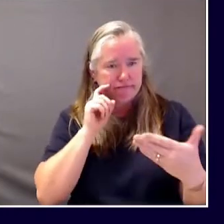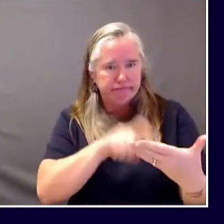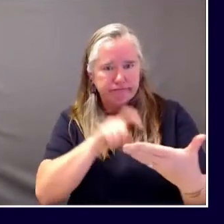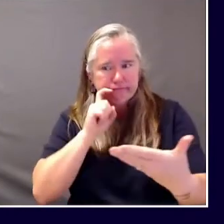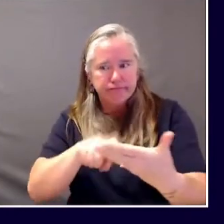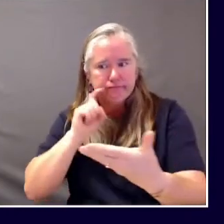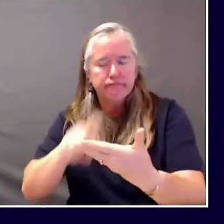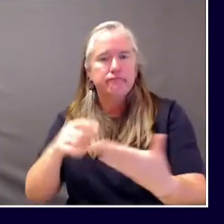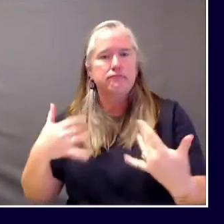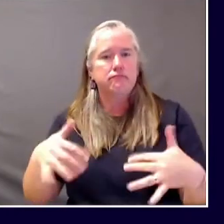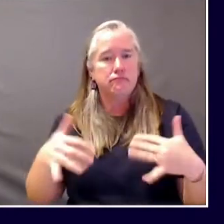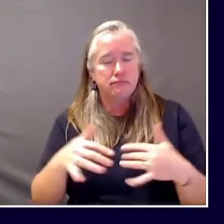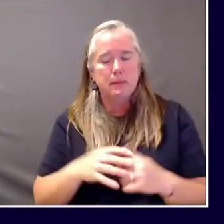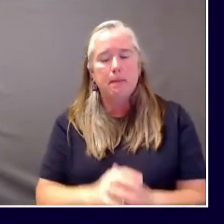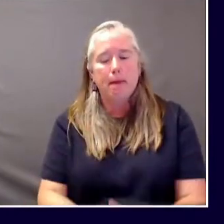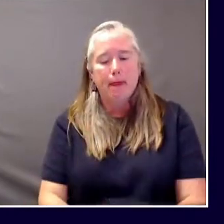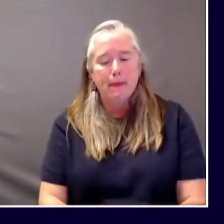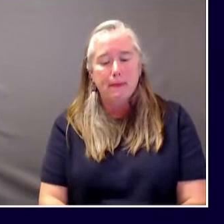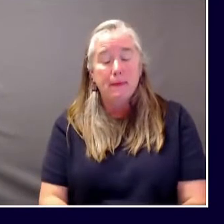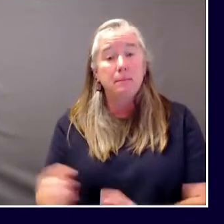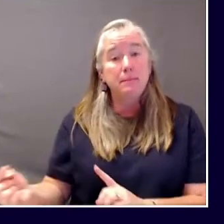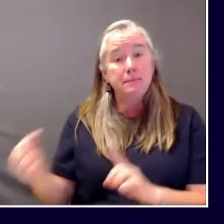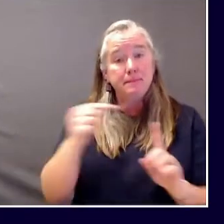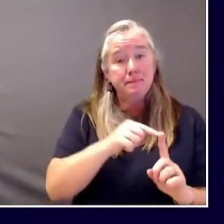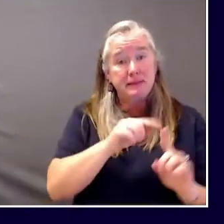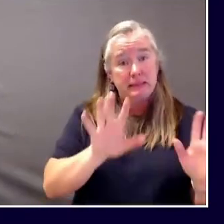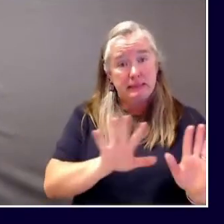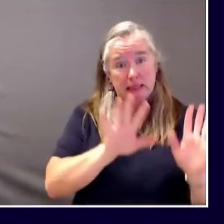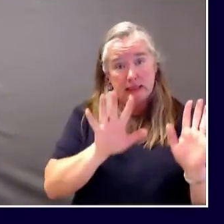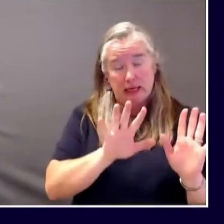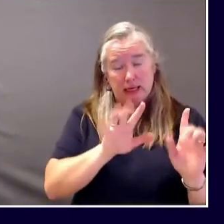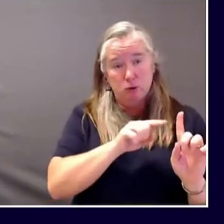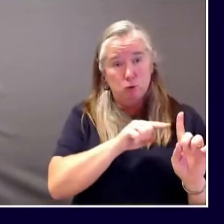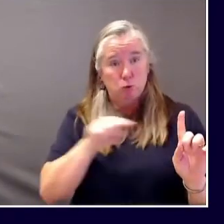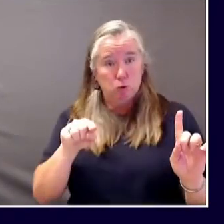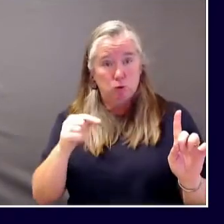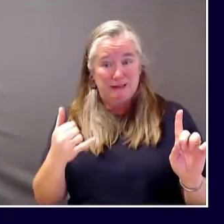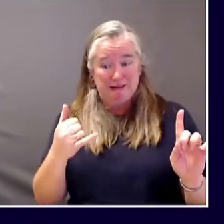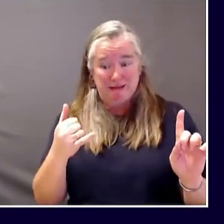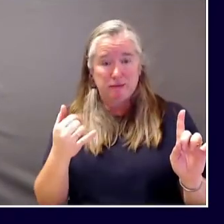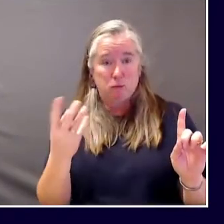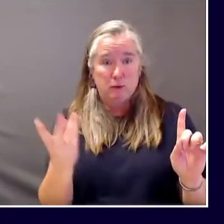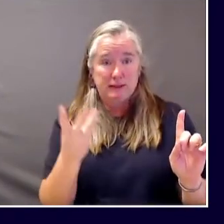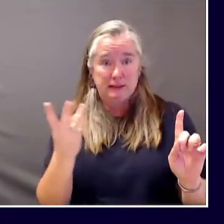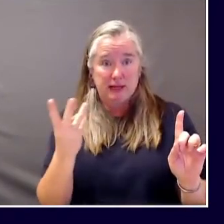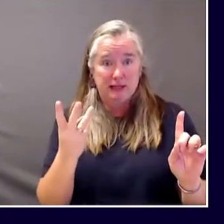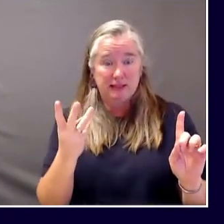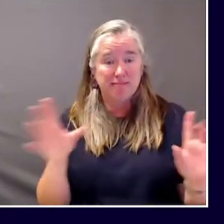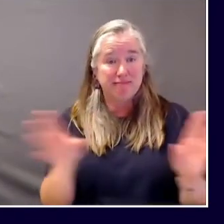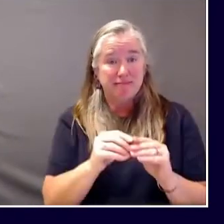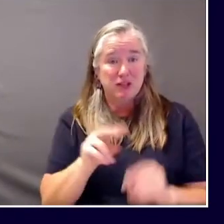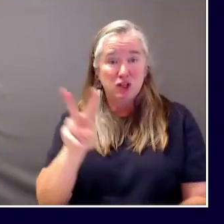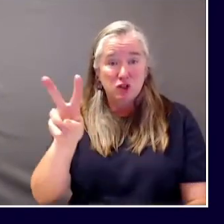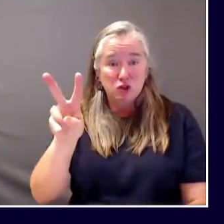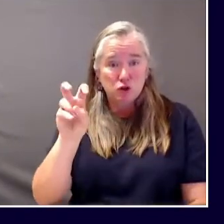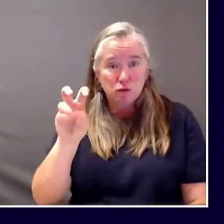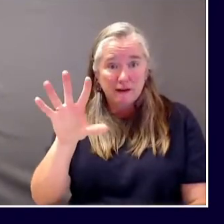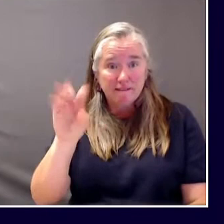good afternoon everyone my name is Niraj I'm the director of the Maine center for disease control and prevention I'm delighted to be joining this afternoon by governor Janet mills and governor and commissioner Jean Lambert commissioner of Maine's department of health and Human Services governor mills and commissioner